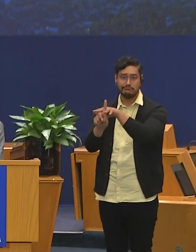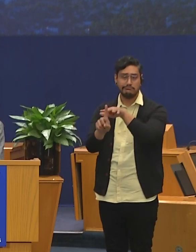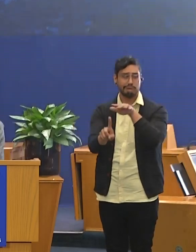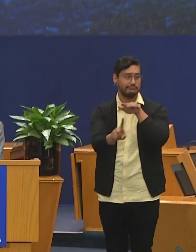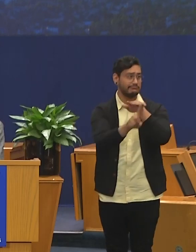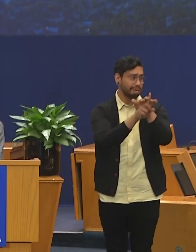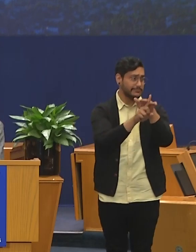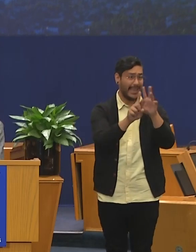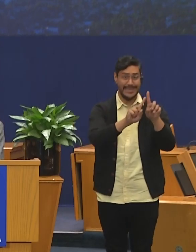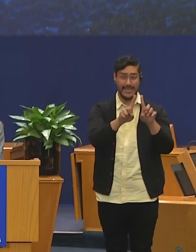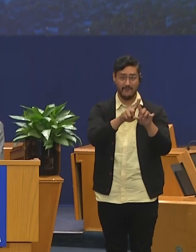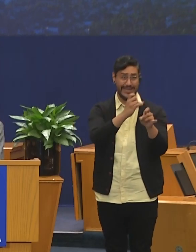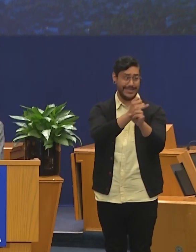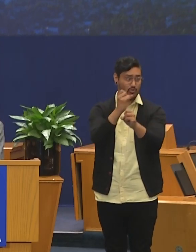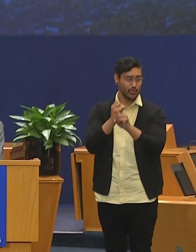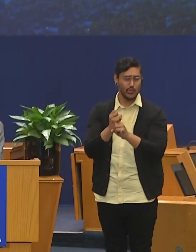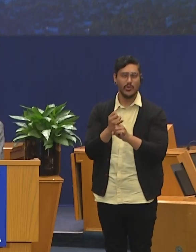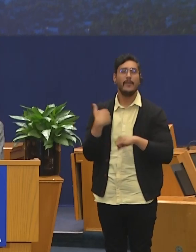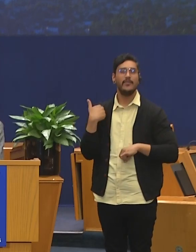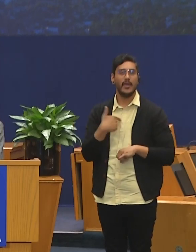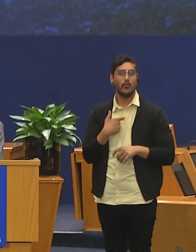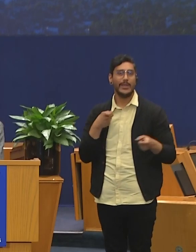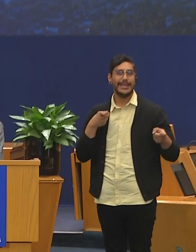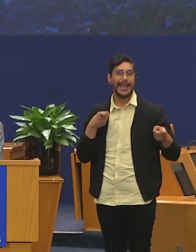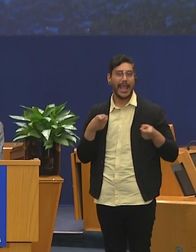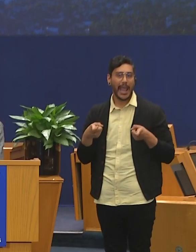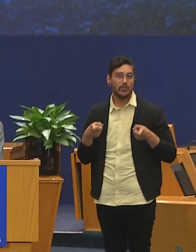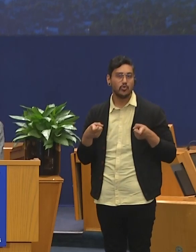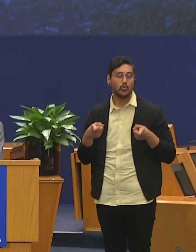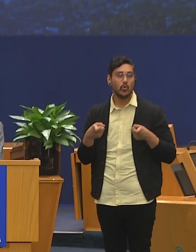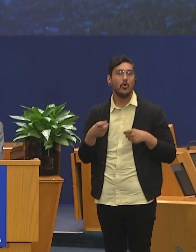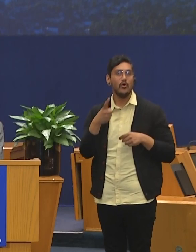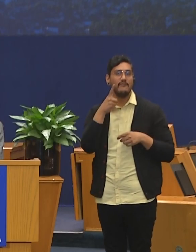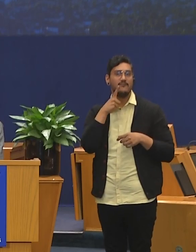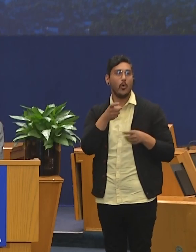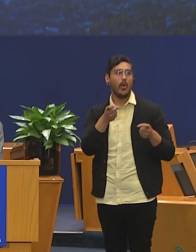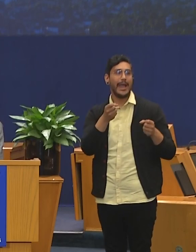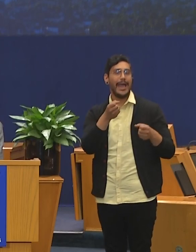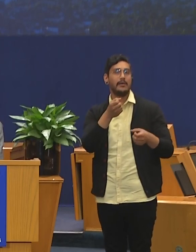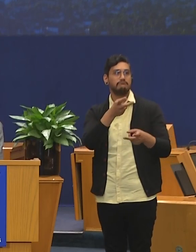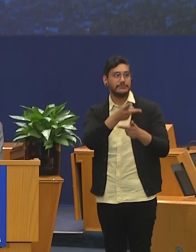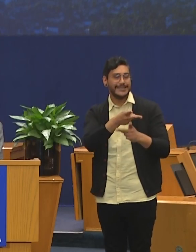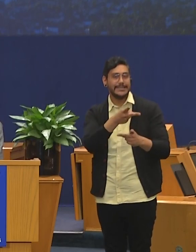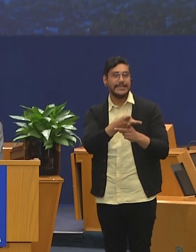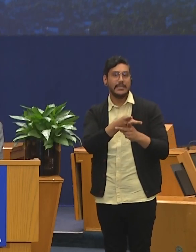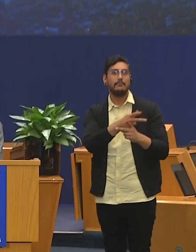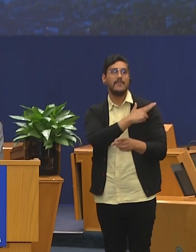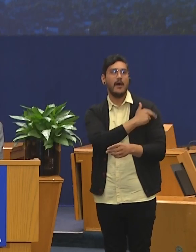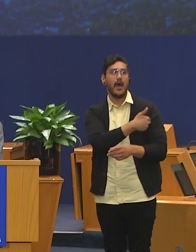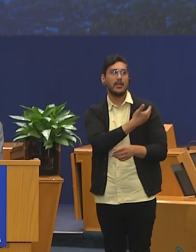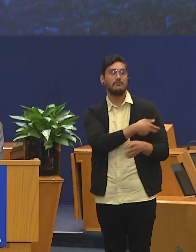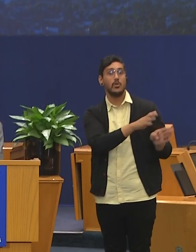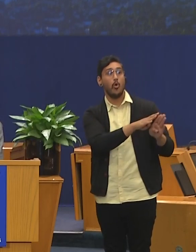ISSUES ARE IN VARIOUS INSTITUTIONS, THAT WE MANAGE THE PROBLEM IN A WAY THAT PRESERVES